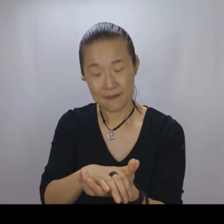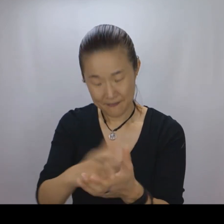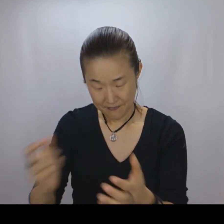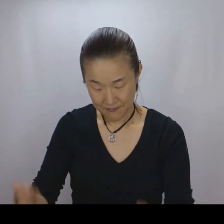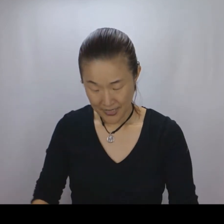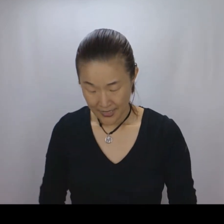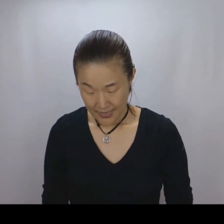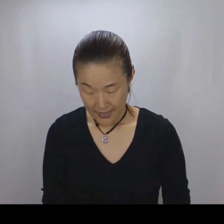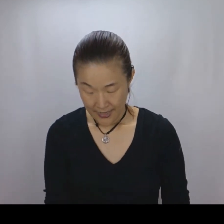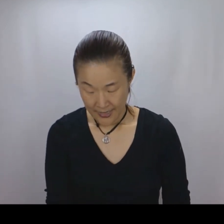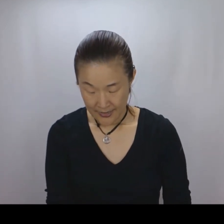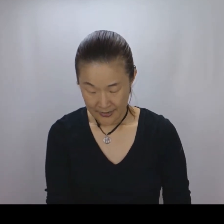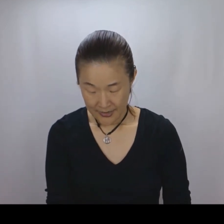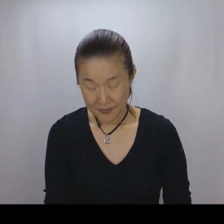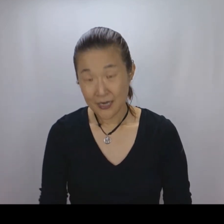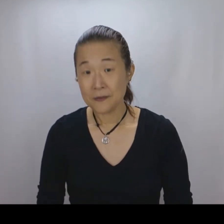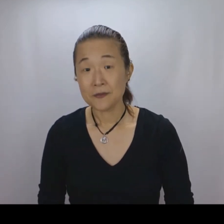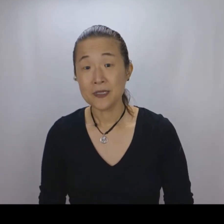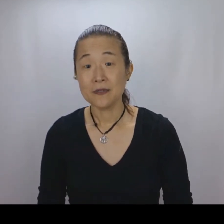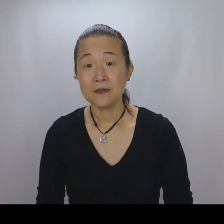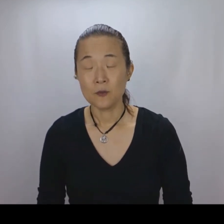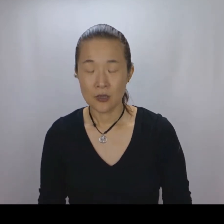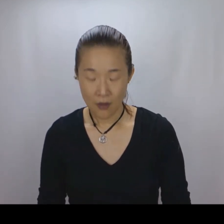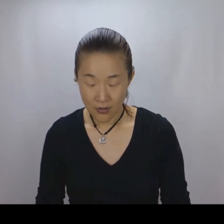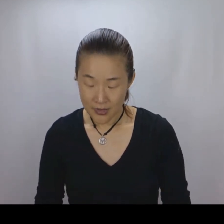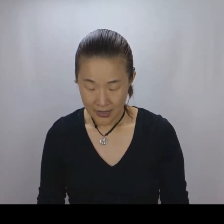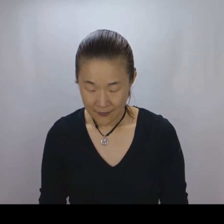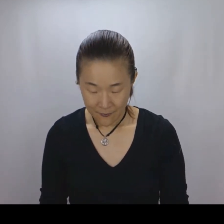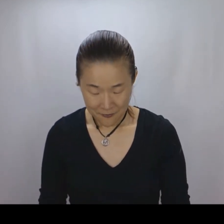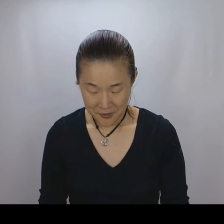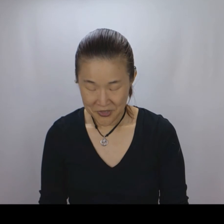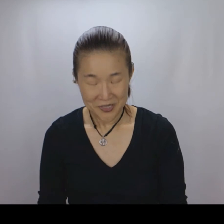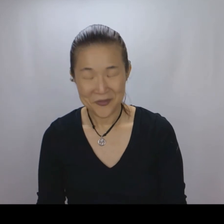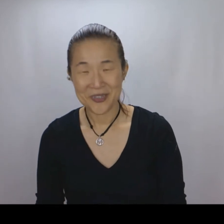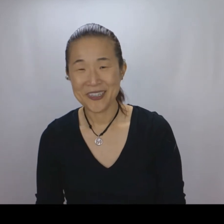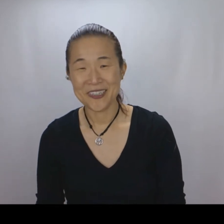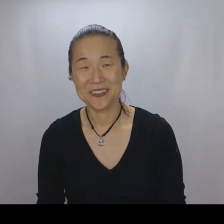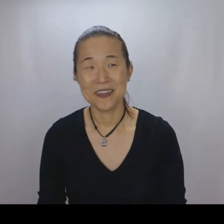And sometimes when you, well all the time, when you get married,